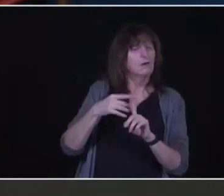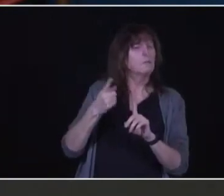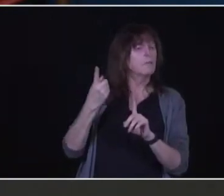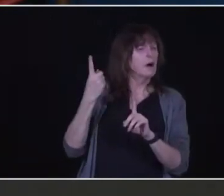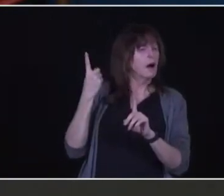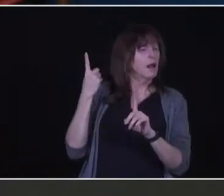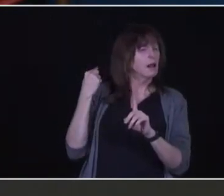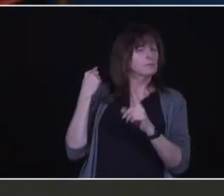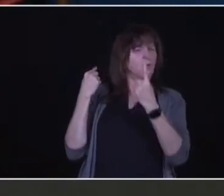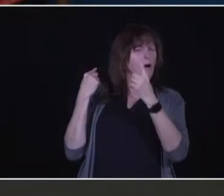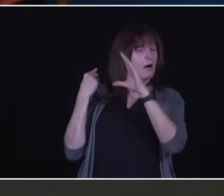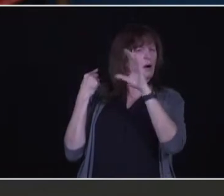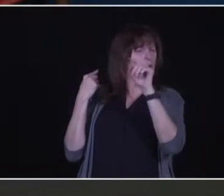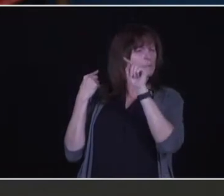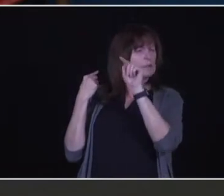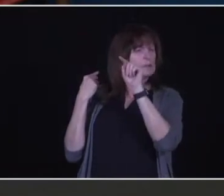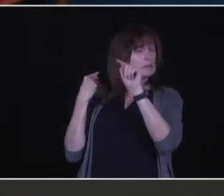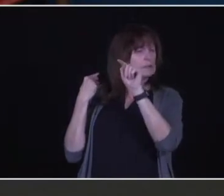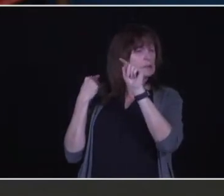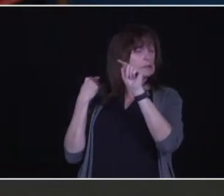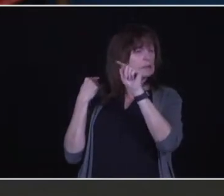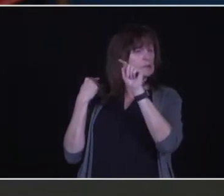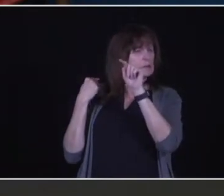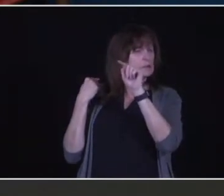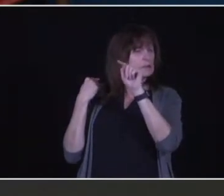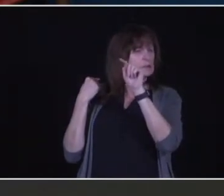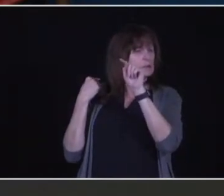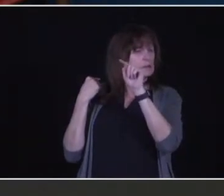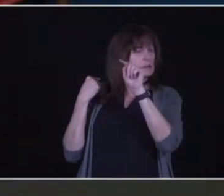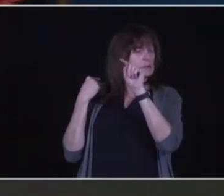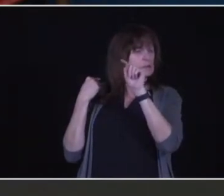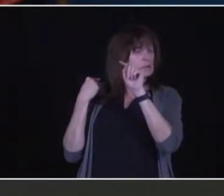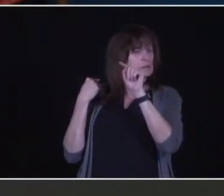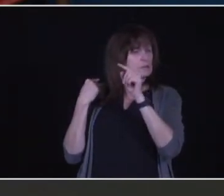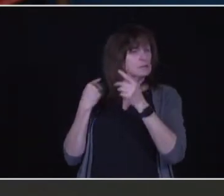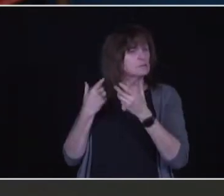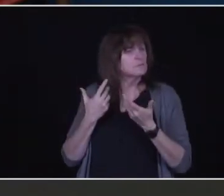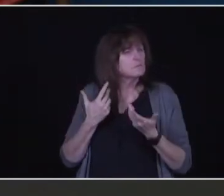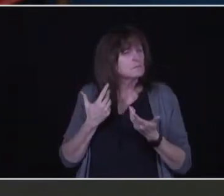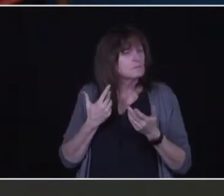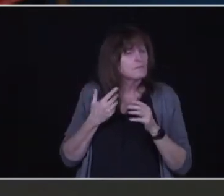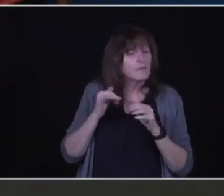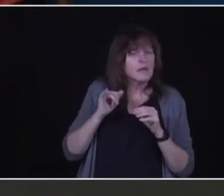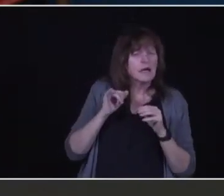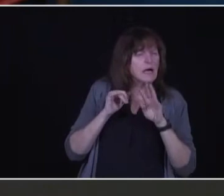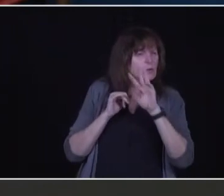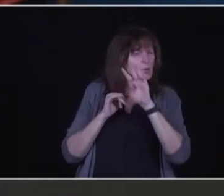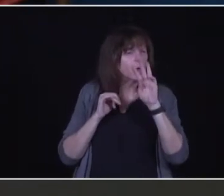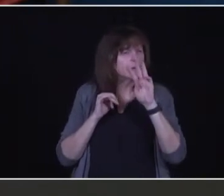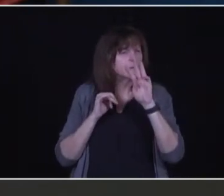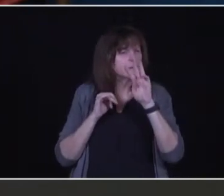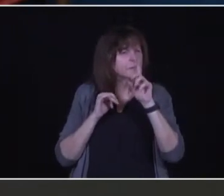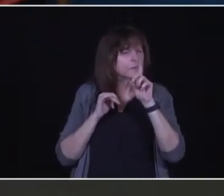for the Dominion founder lands in the West elements, why would the government not put out a call for public